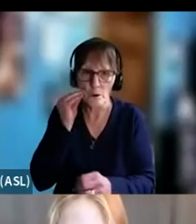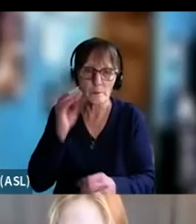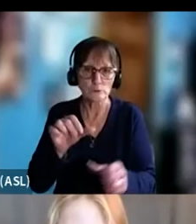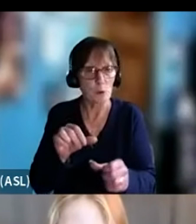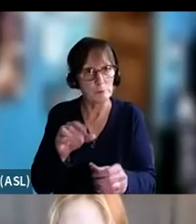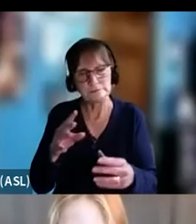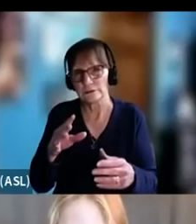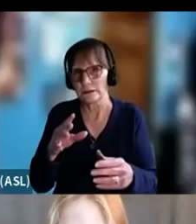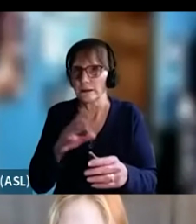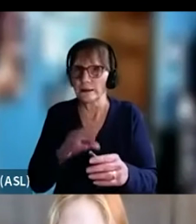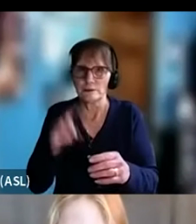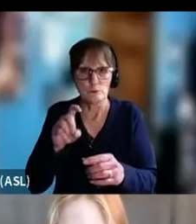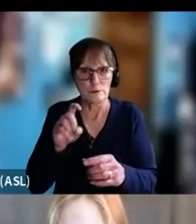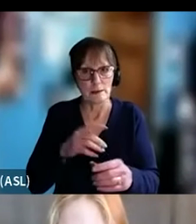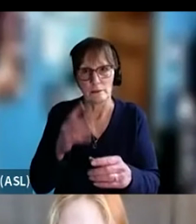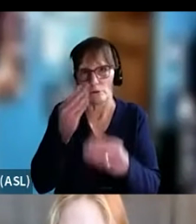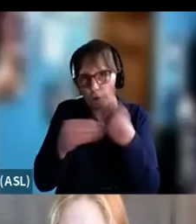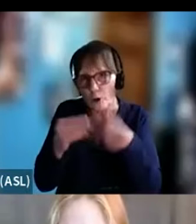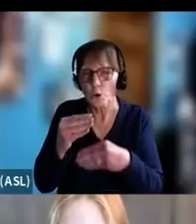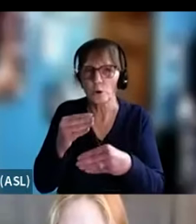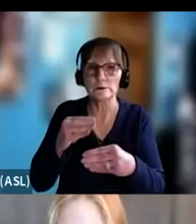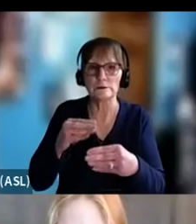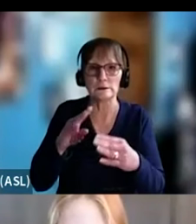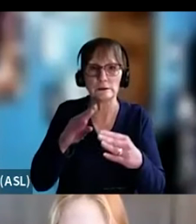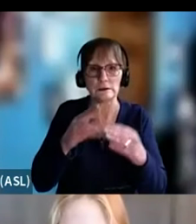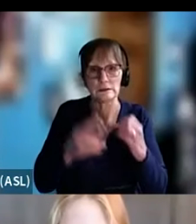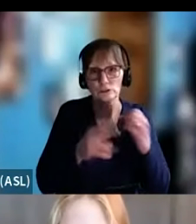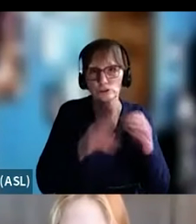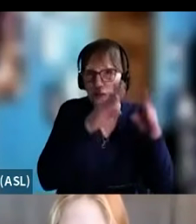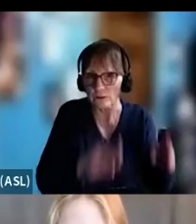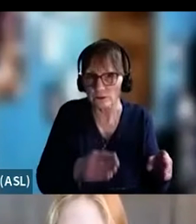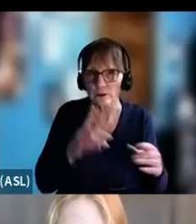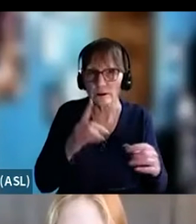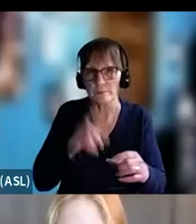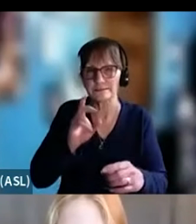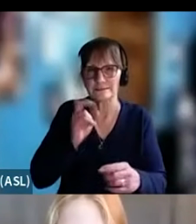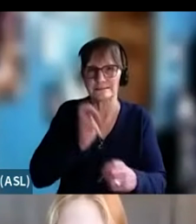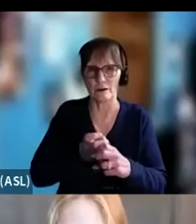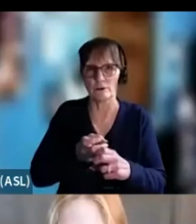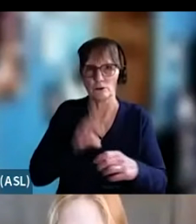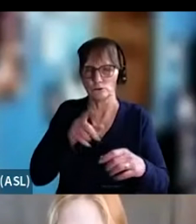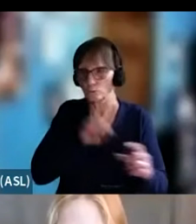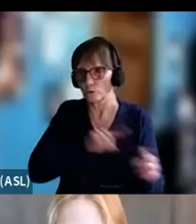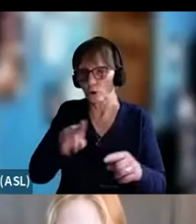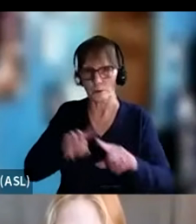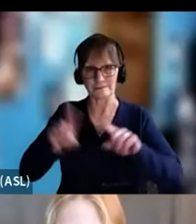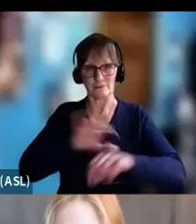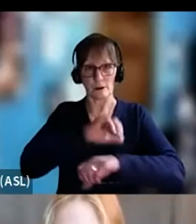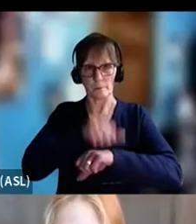to access food and shelter make it really difficult to attend a lot of different appointments. So it's a really impactful intervention